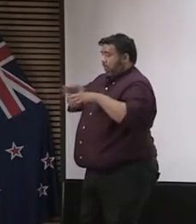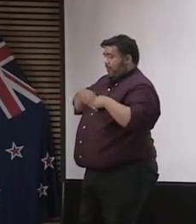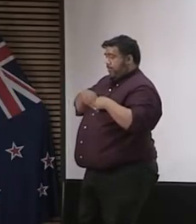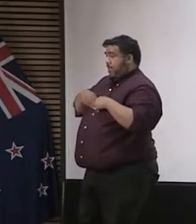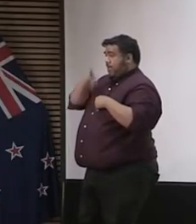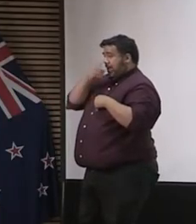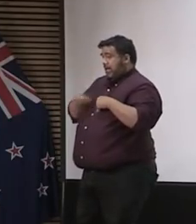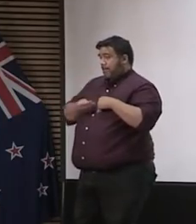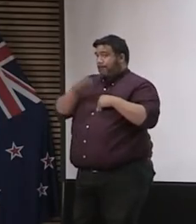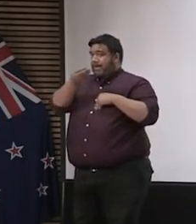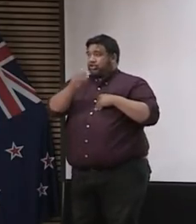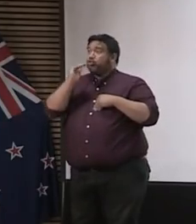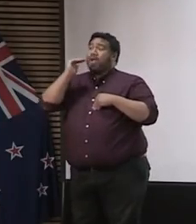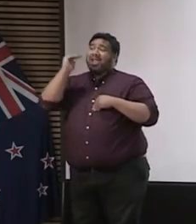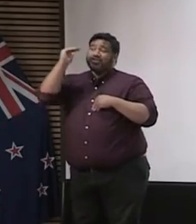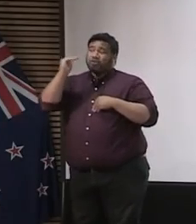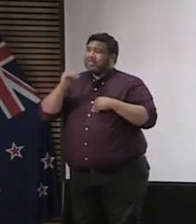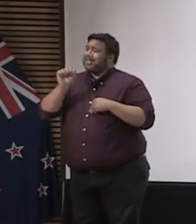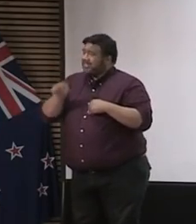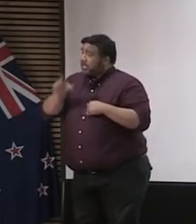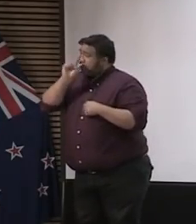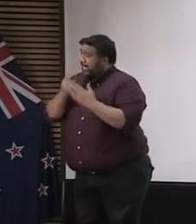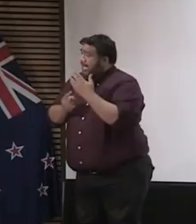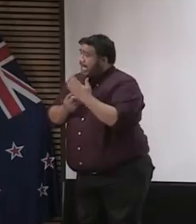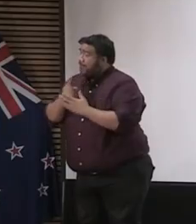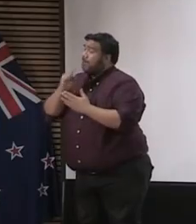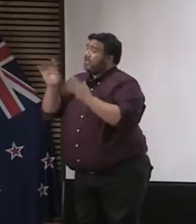to be very uncommonas the evidence from aroundthe world.